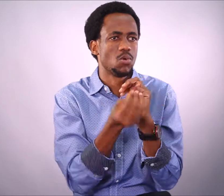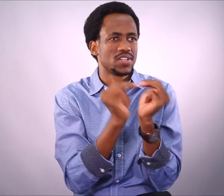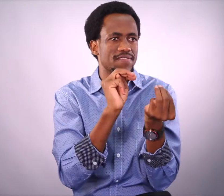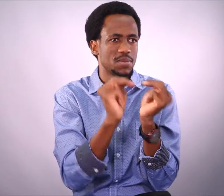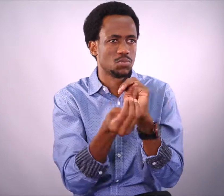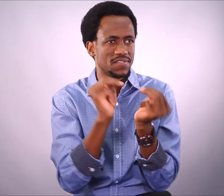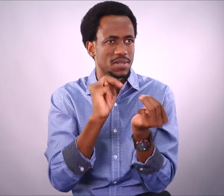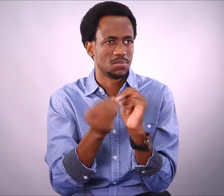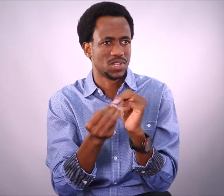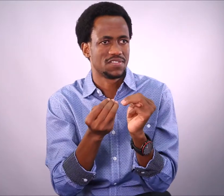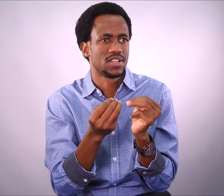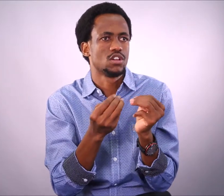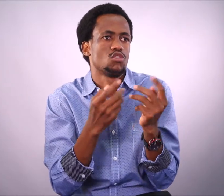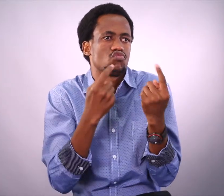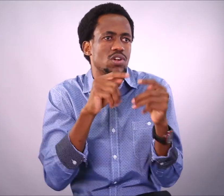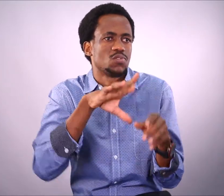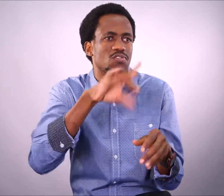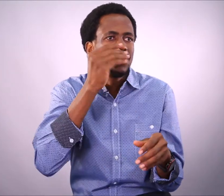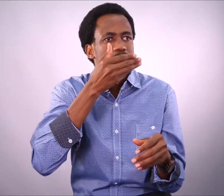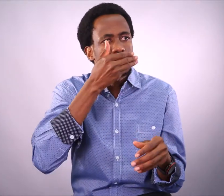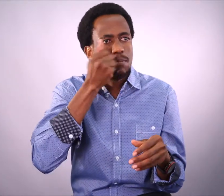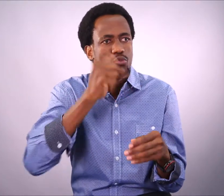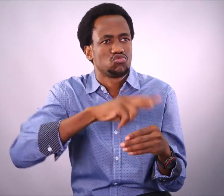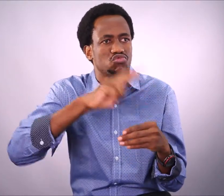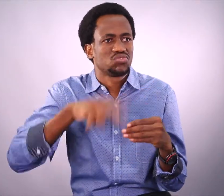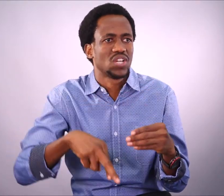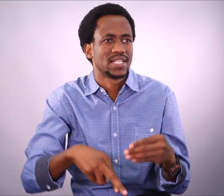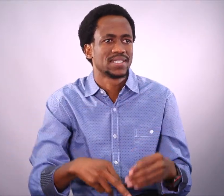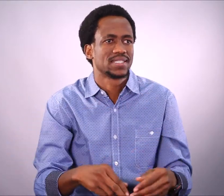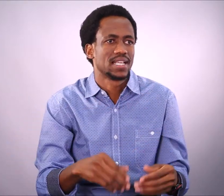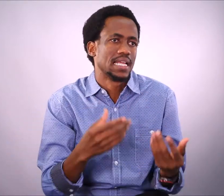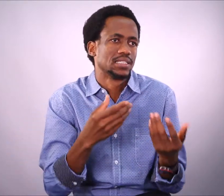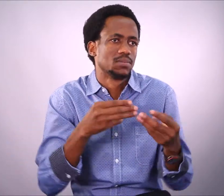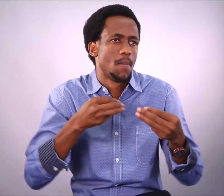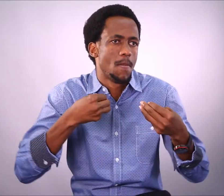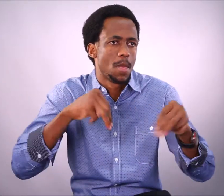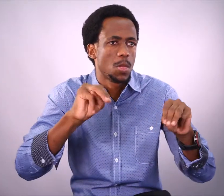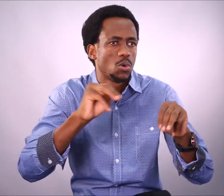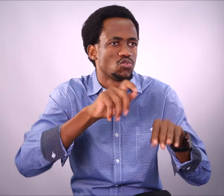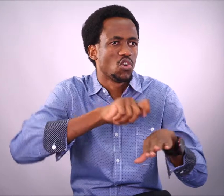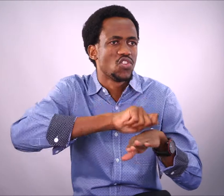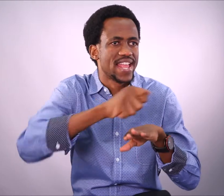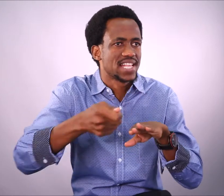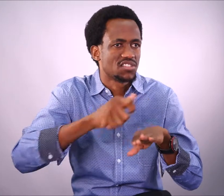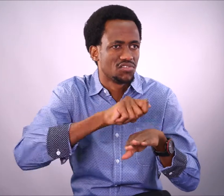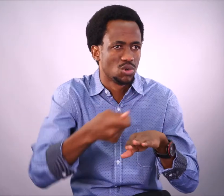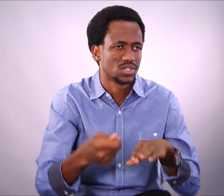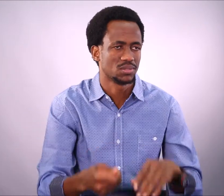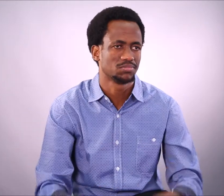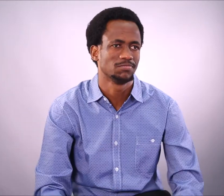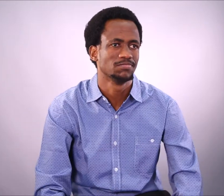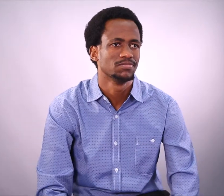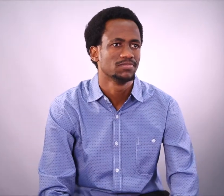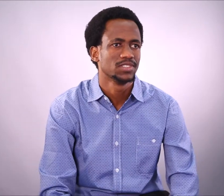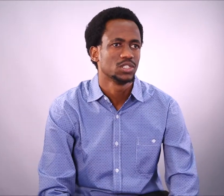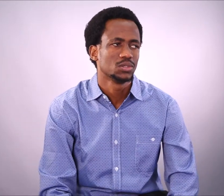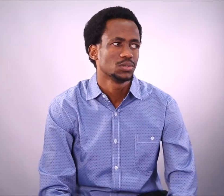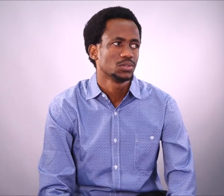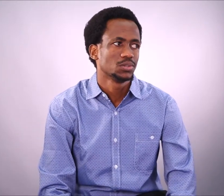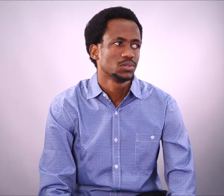I'm changing and modifying some of the parameters and methods for exfoliation,